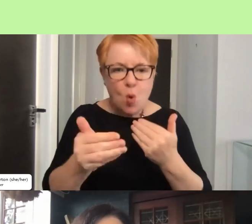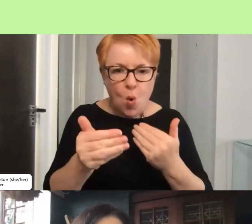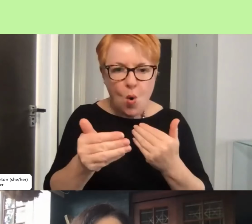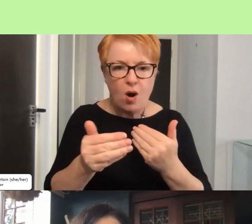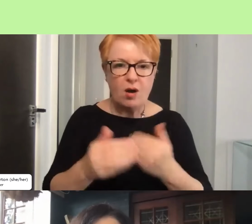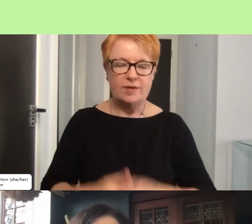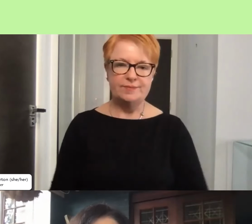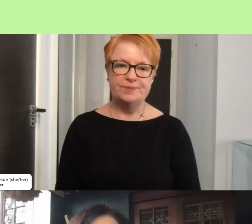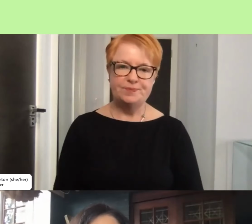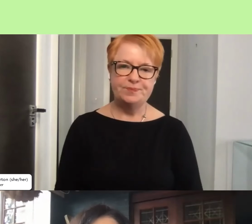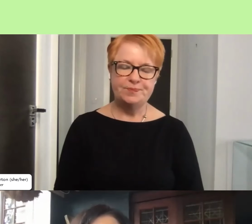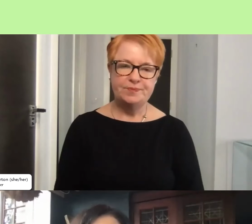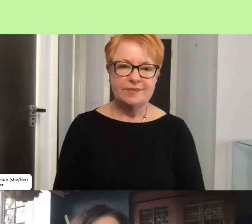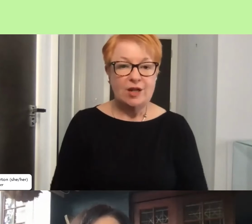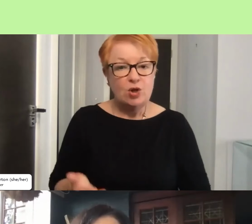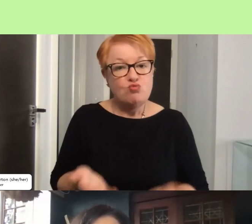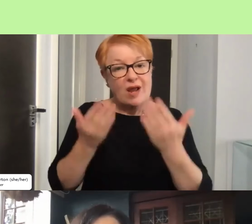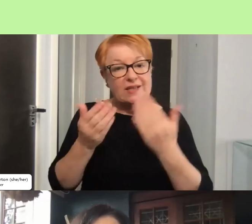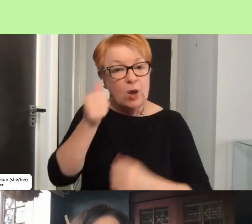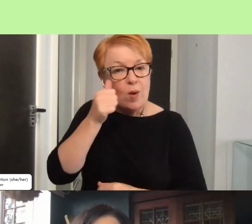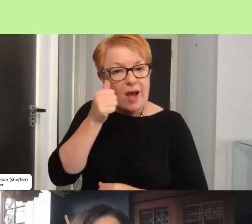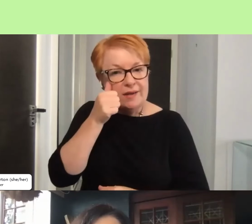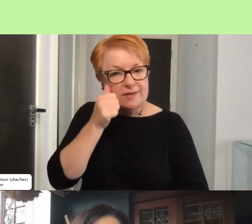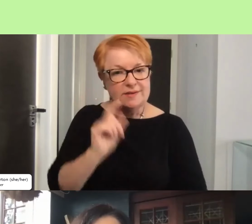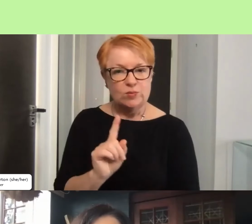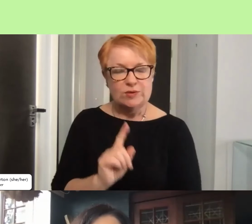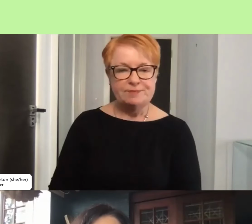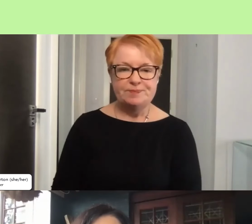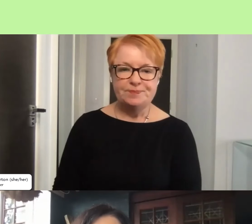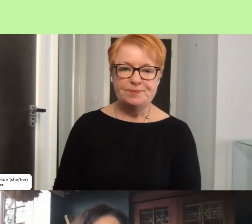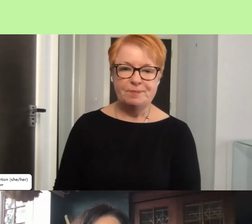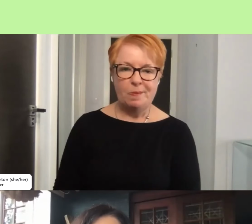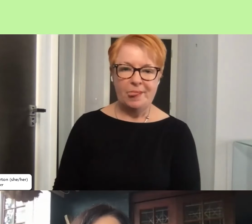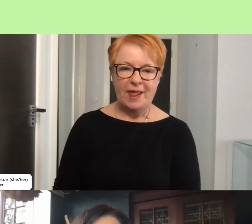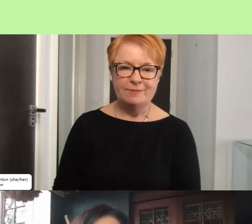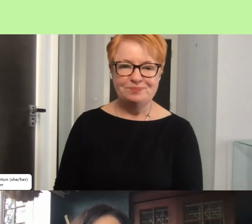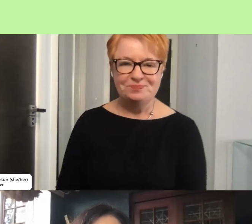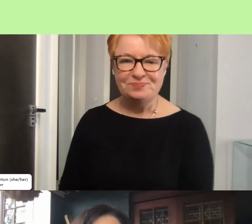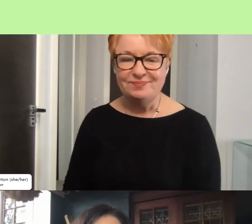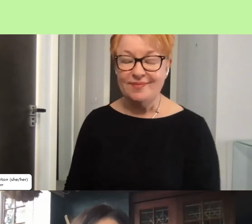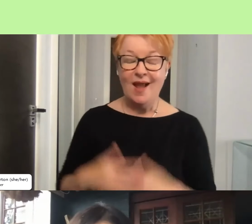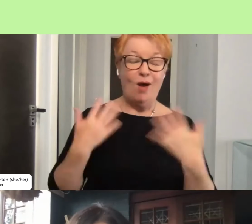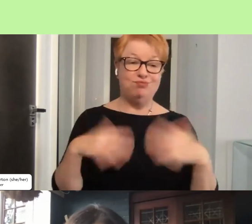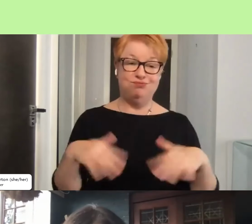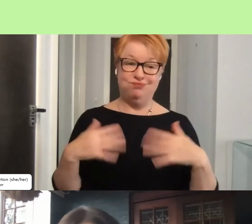It's a complicated question, I think,